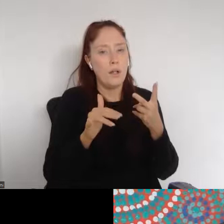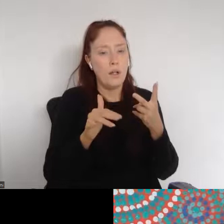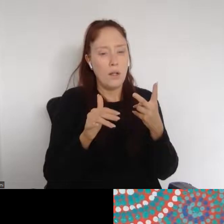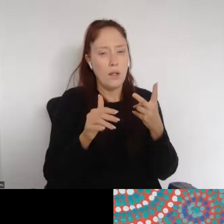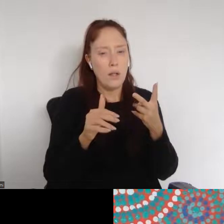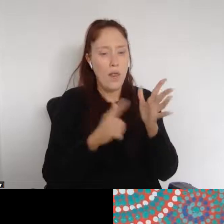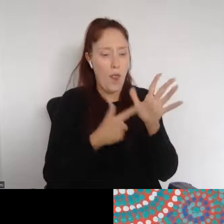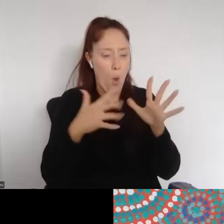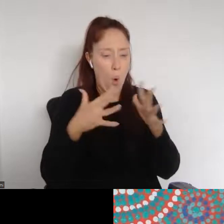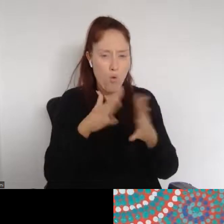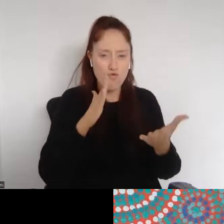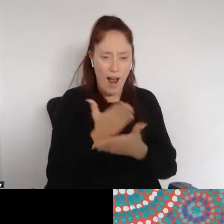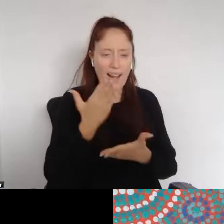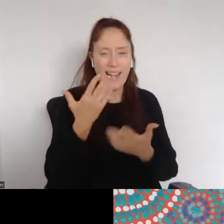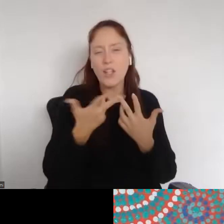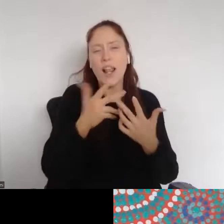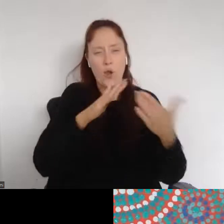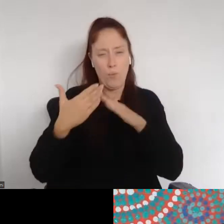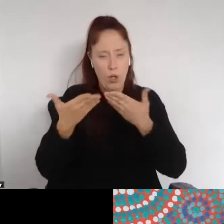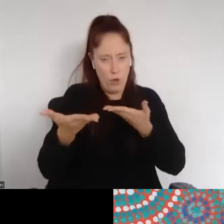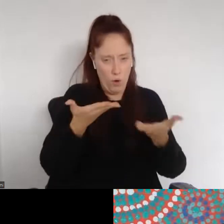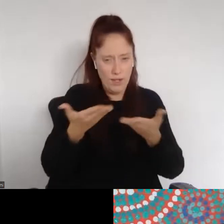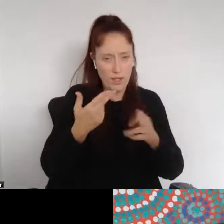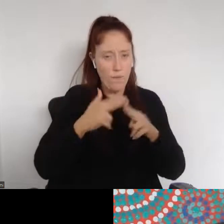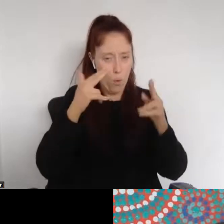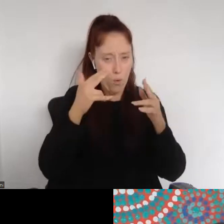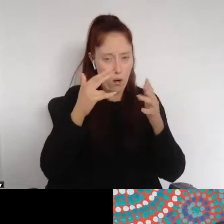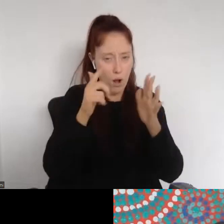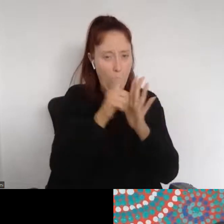which is another community legal service. They do a court and tribunal representation